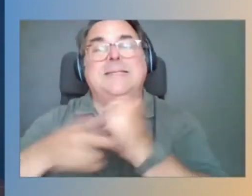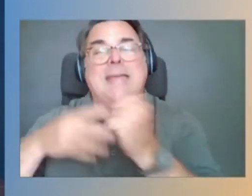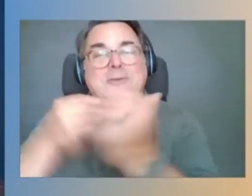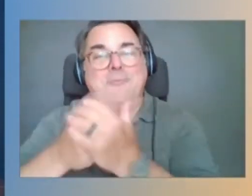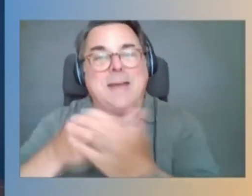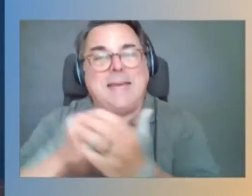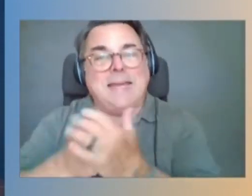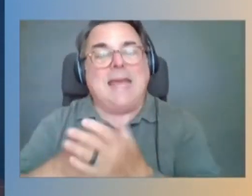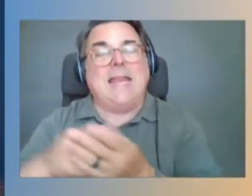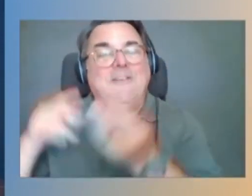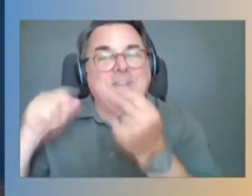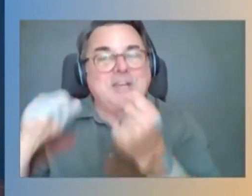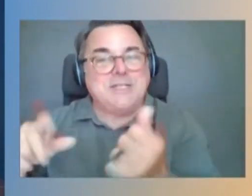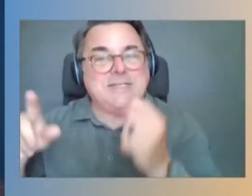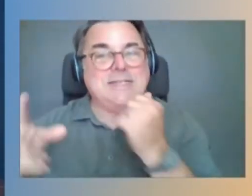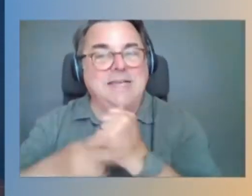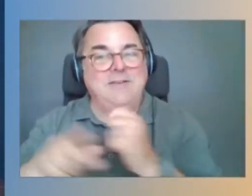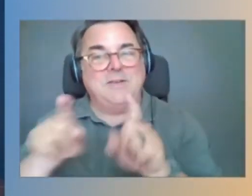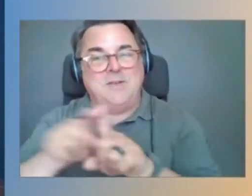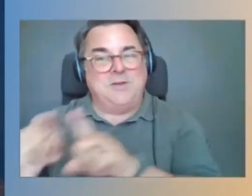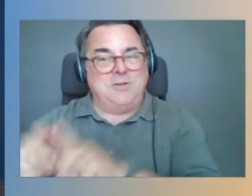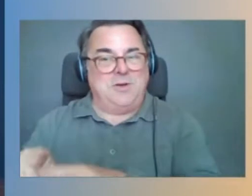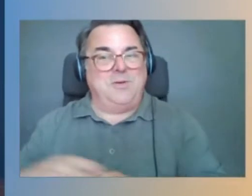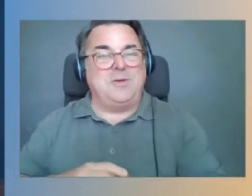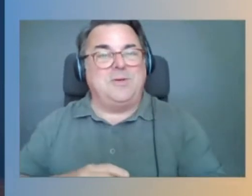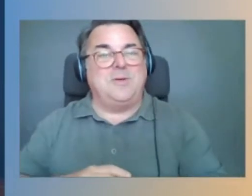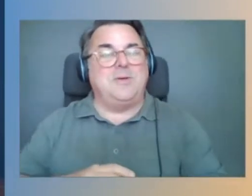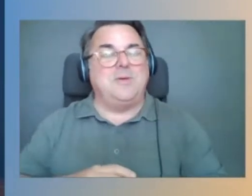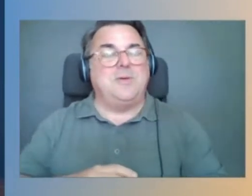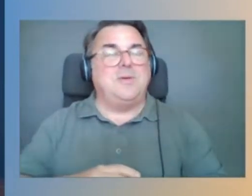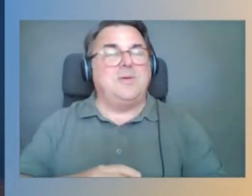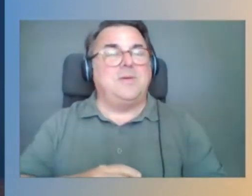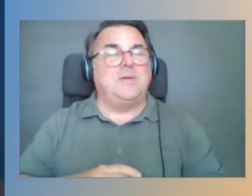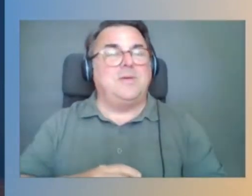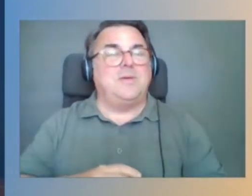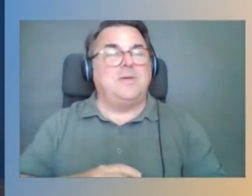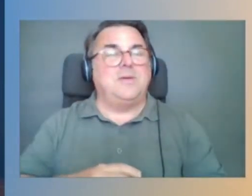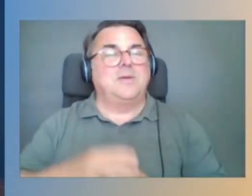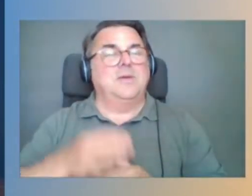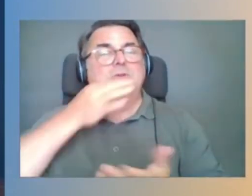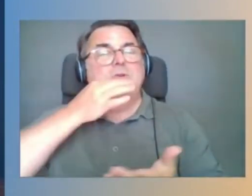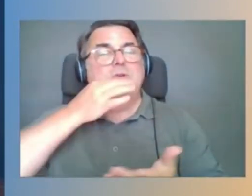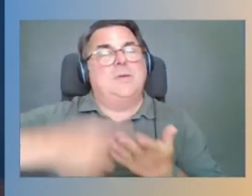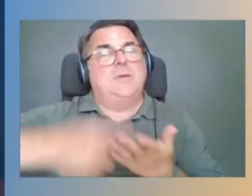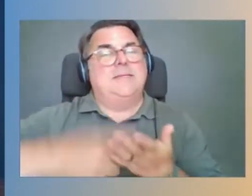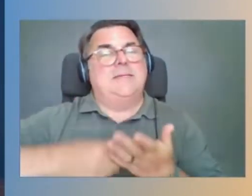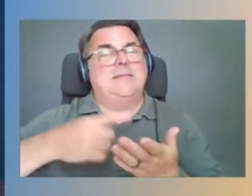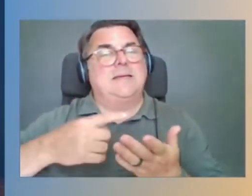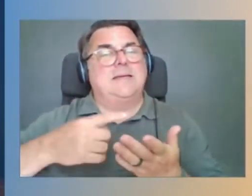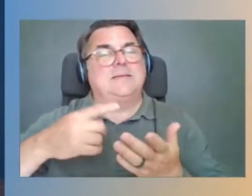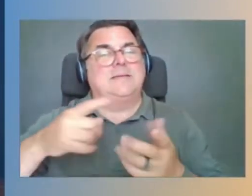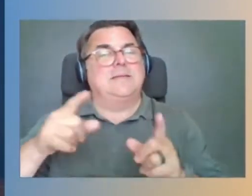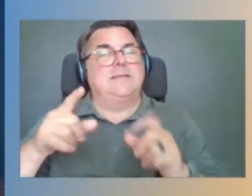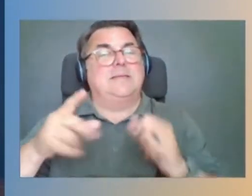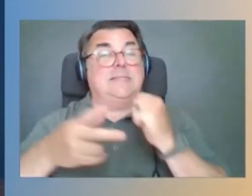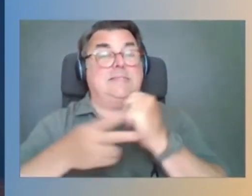Right. And also with, we're gonna get into here talking a little bit about that same savings with Inferentia. Yeah.